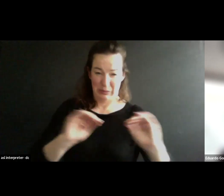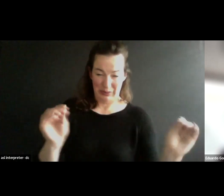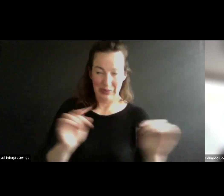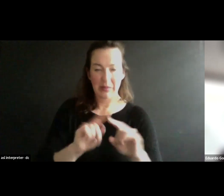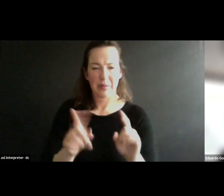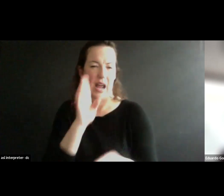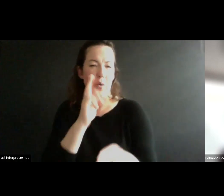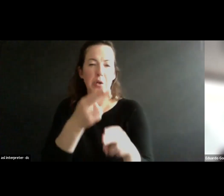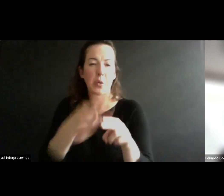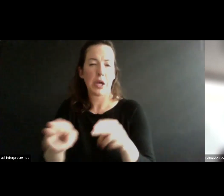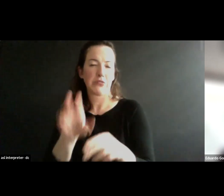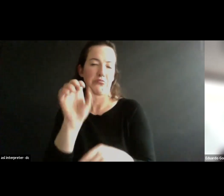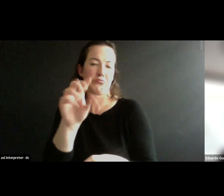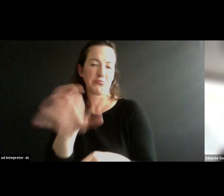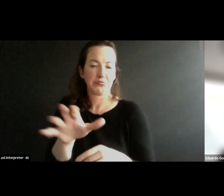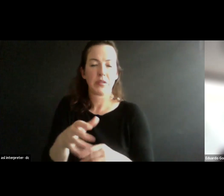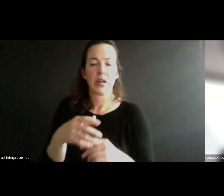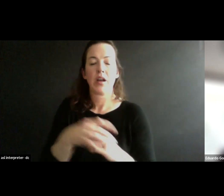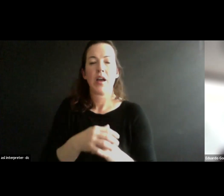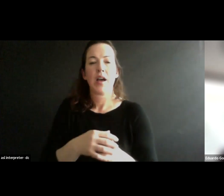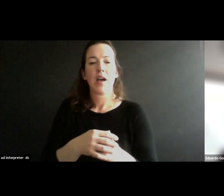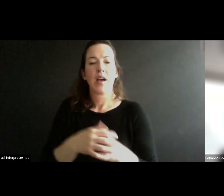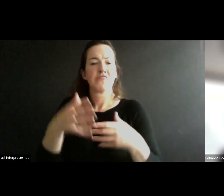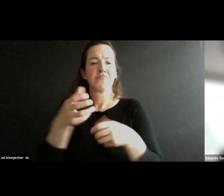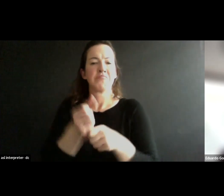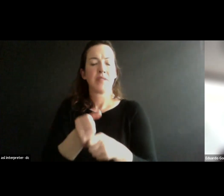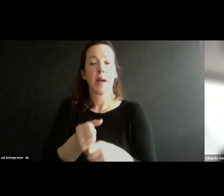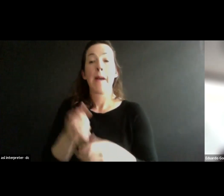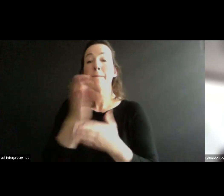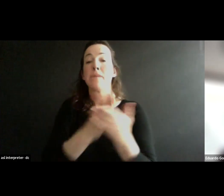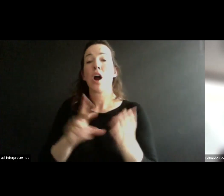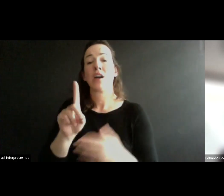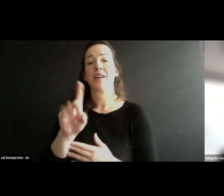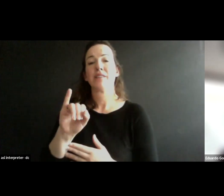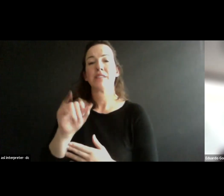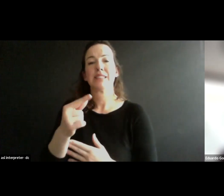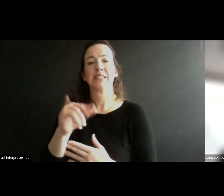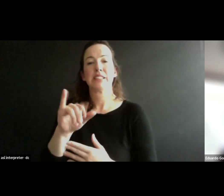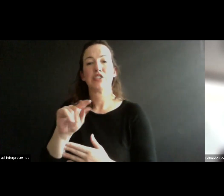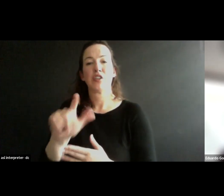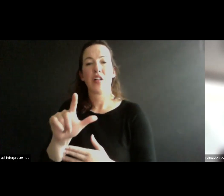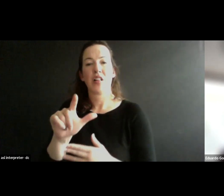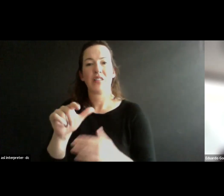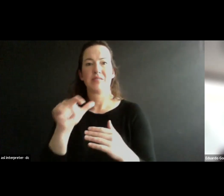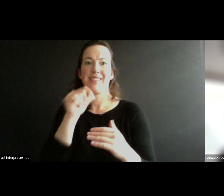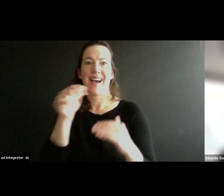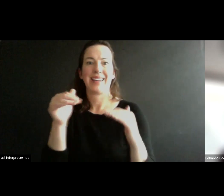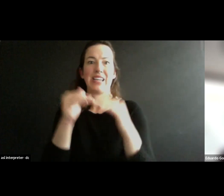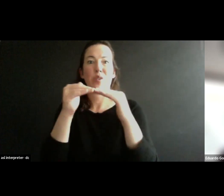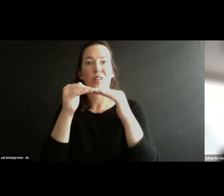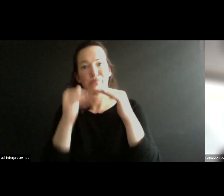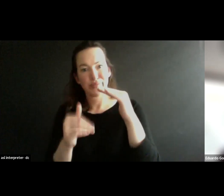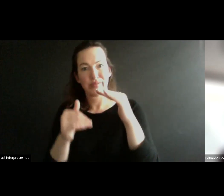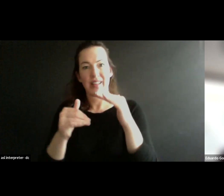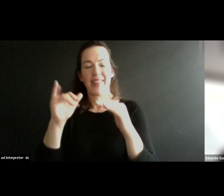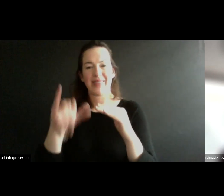quick into the point. I think part of digital enactity that creates disparities in digital